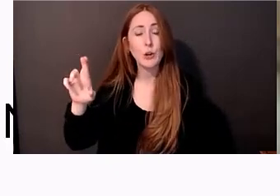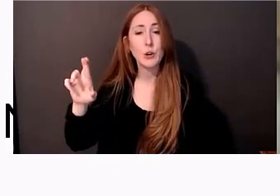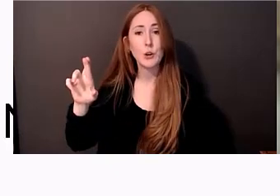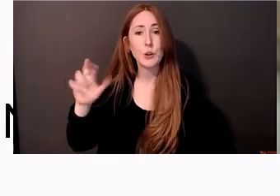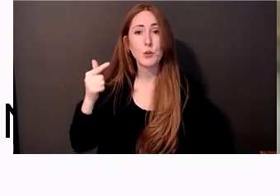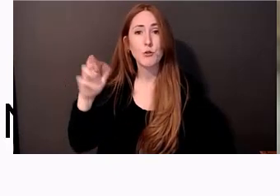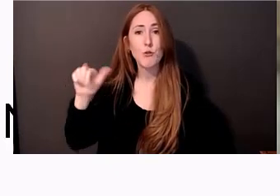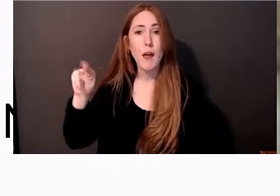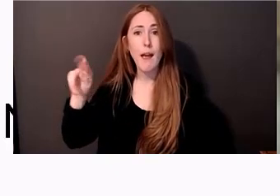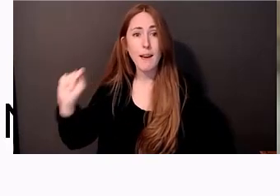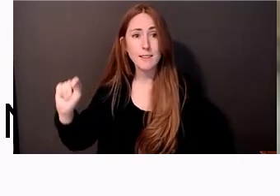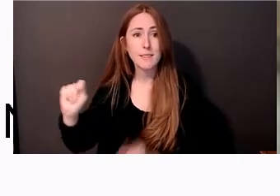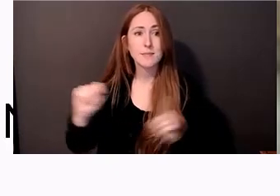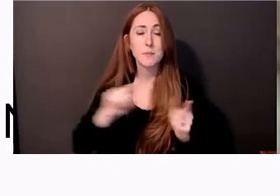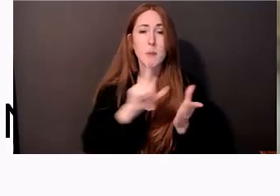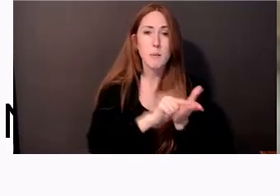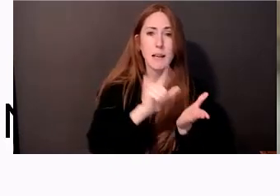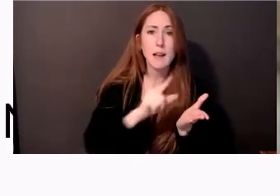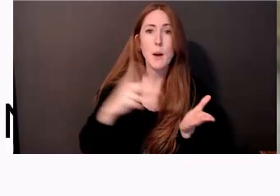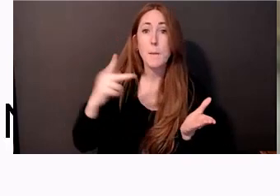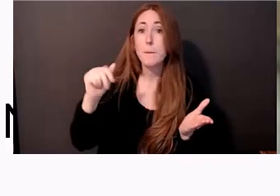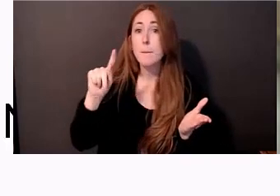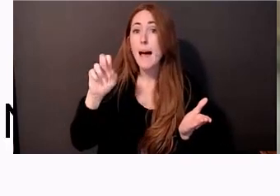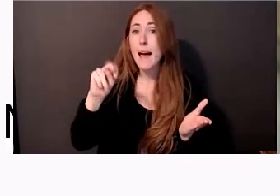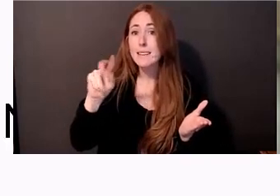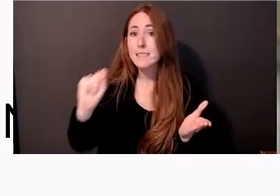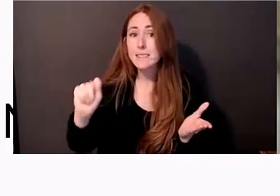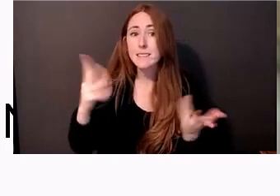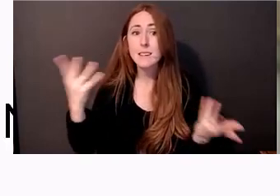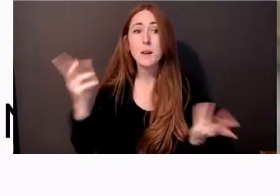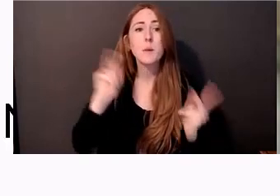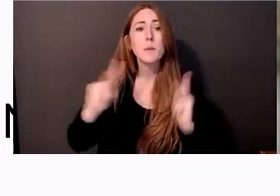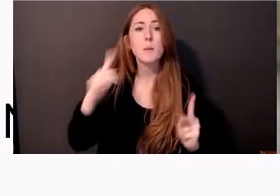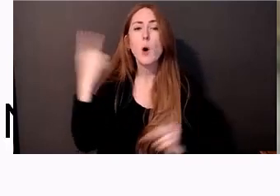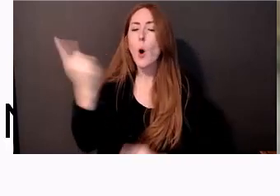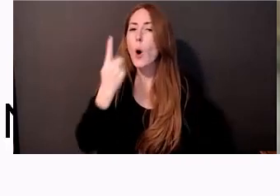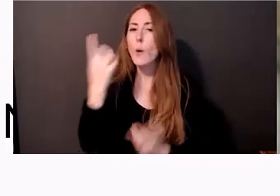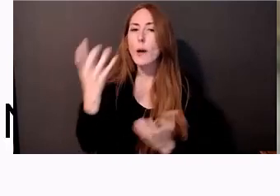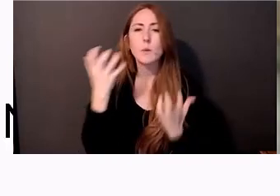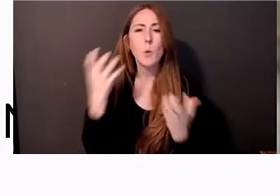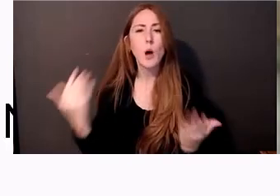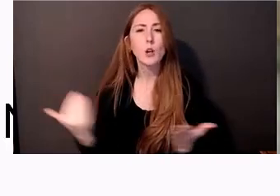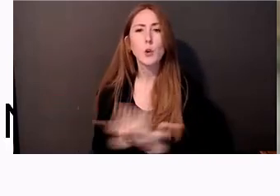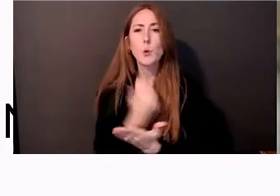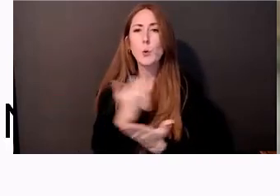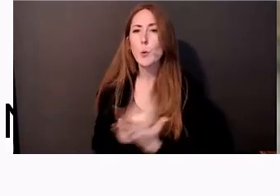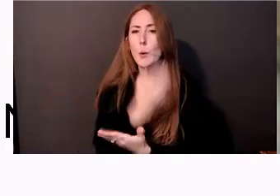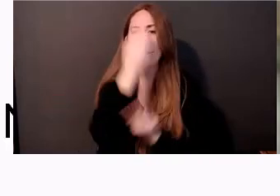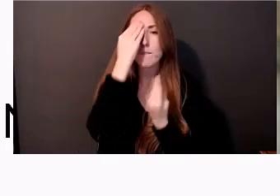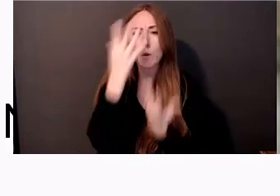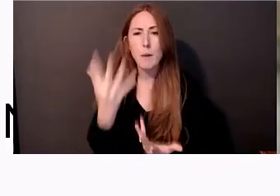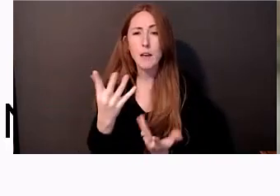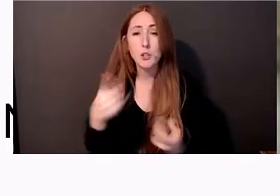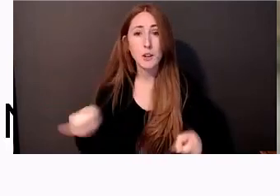People always want new information. As you get things, put it out there. Sometimes researchers are hesitant because you don't